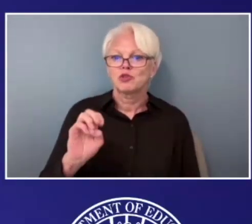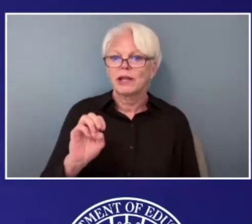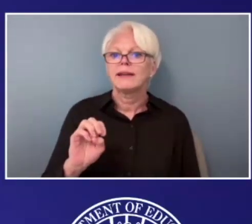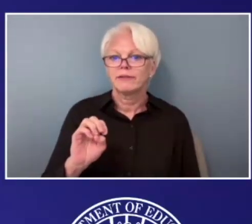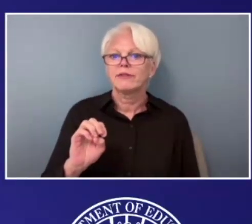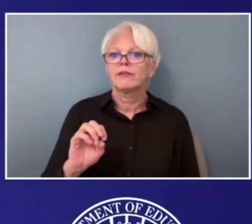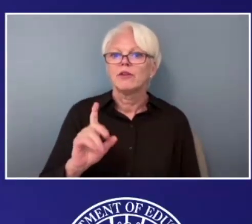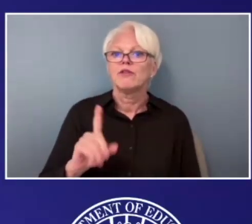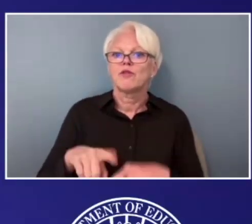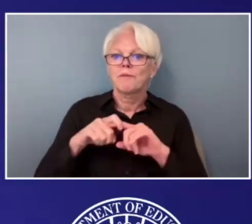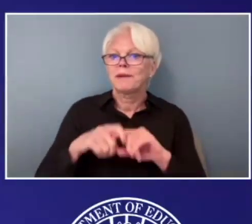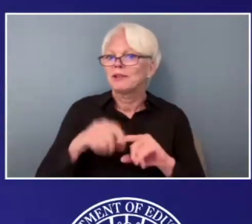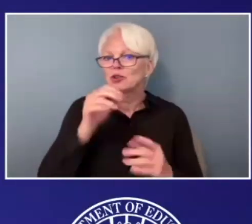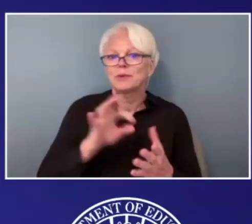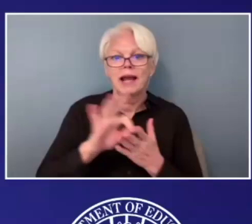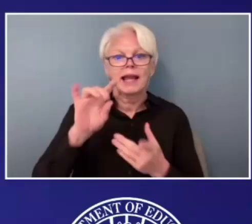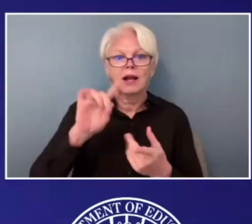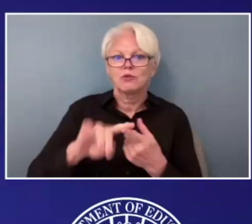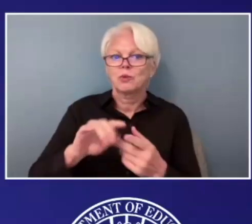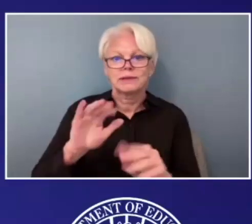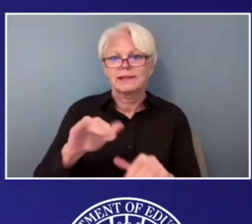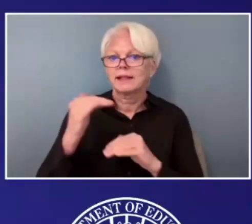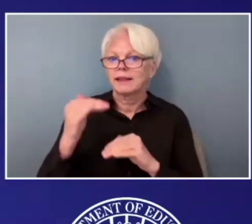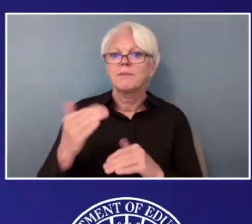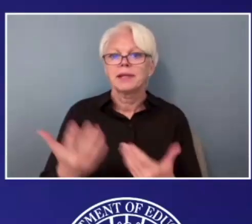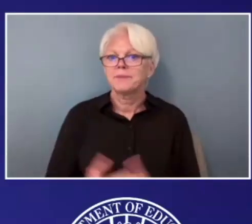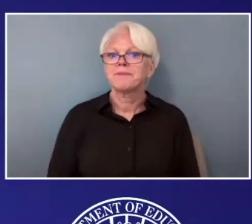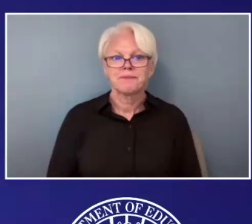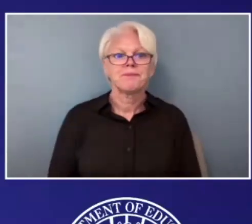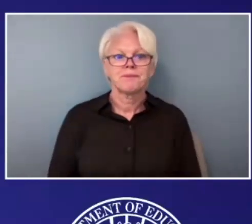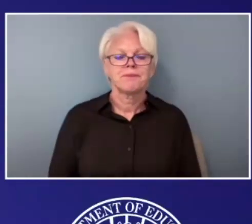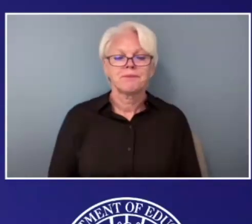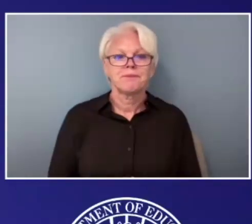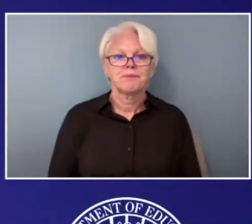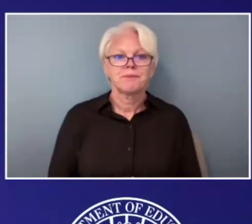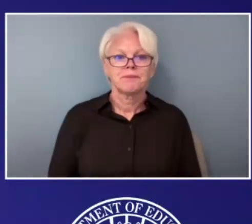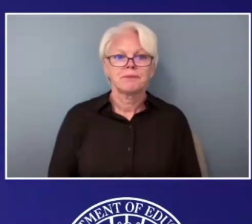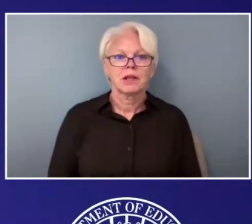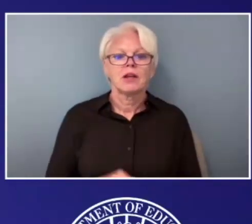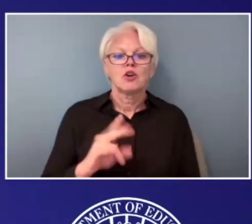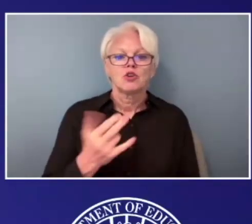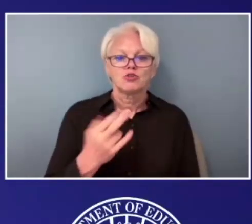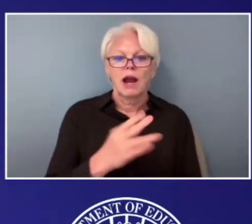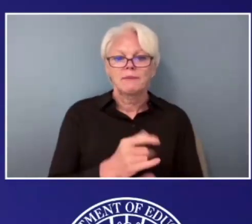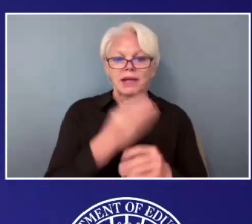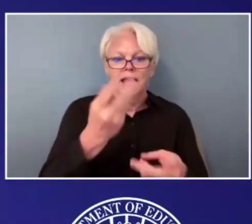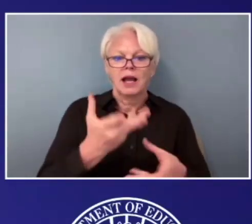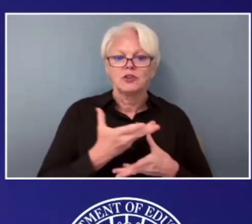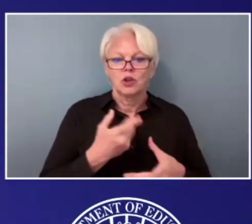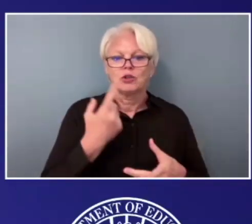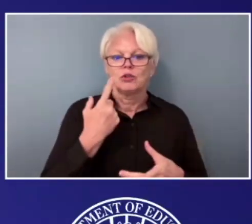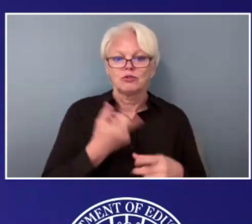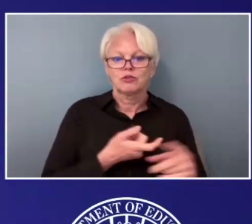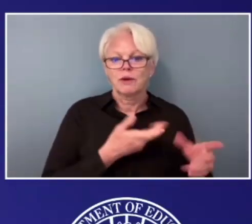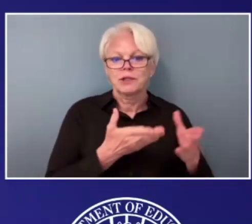limit. Robyn received a notice from her servicer that she was enrolled in IBR,